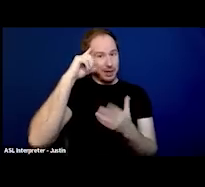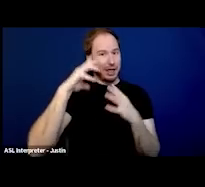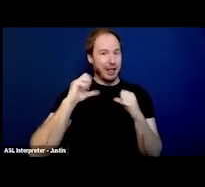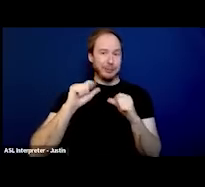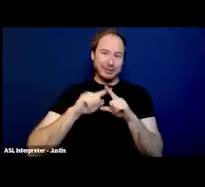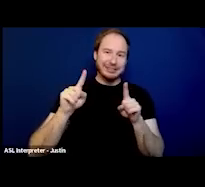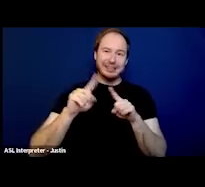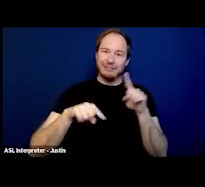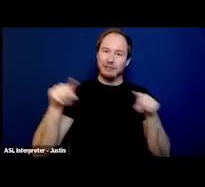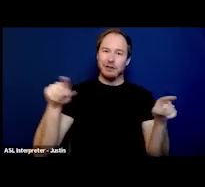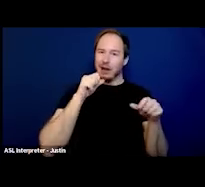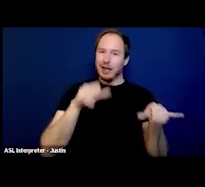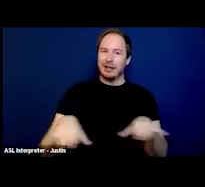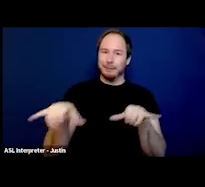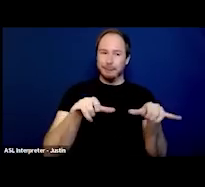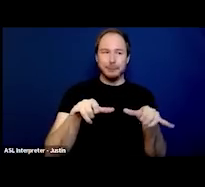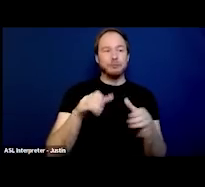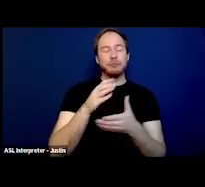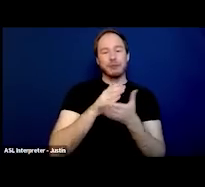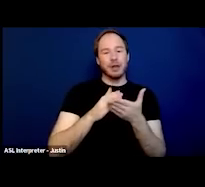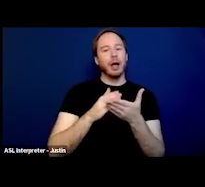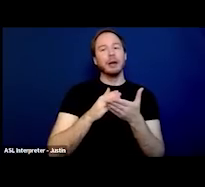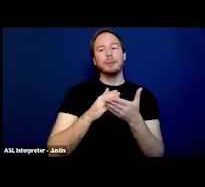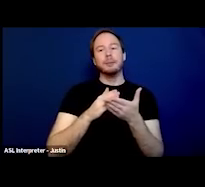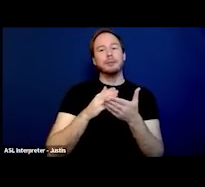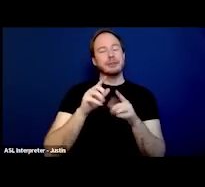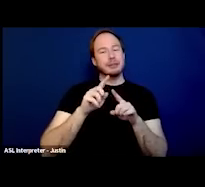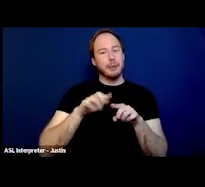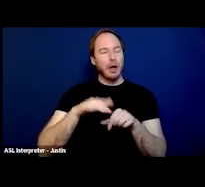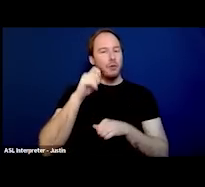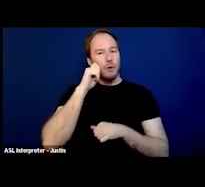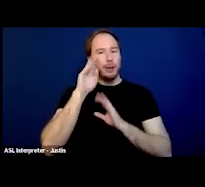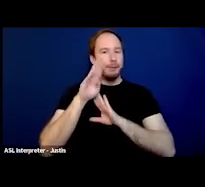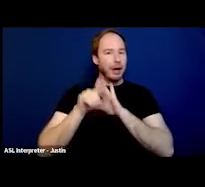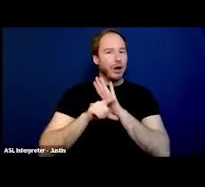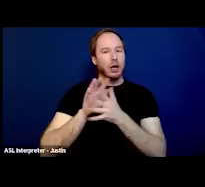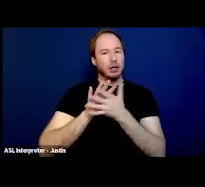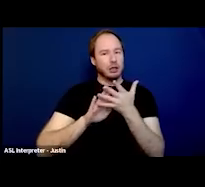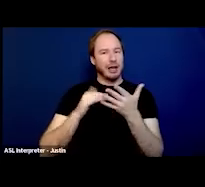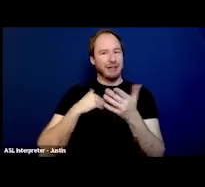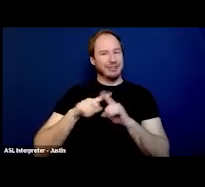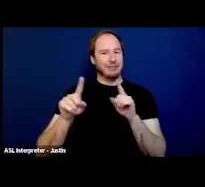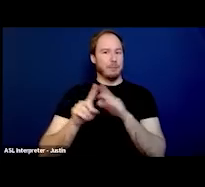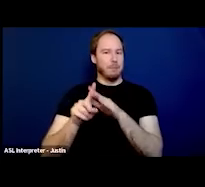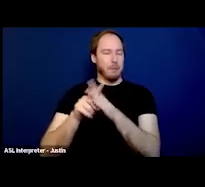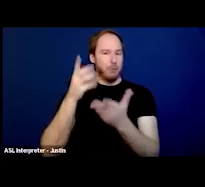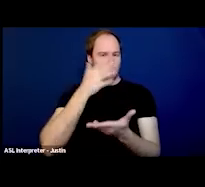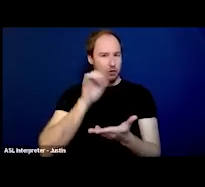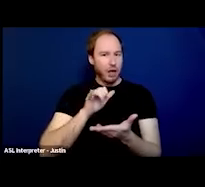are diagnosed more frequently in certain racial and ethnic groups and in other populations. People from different cultures